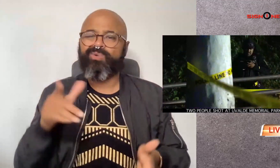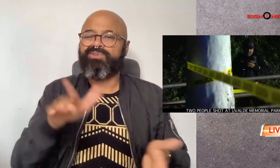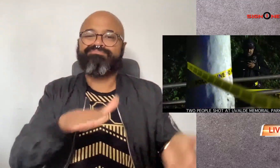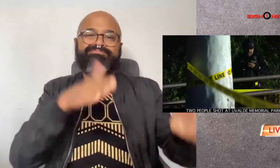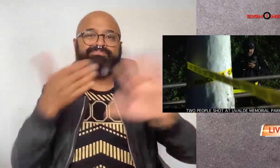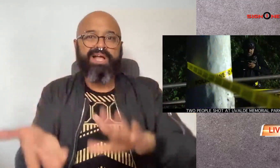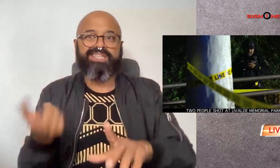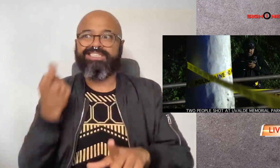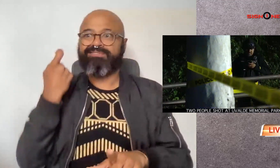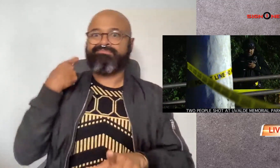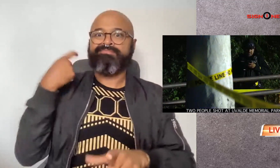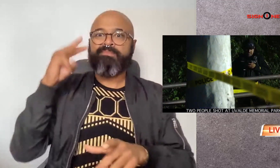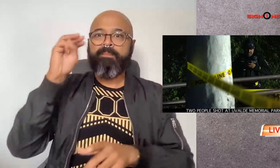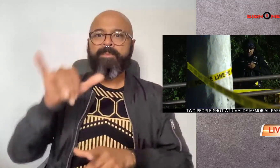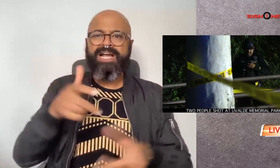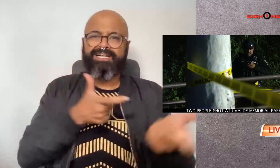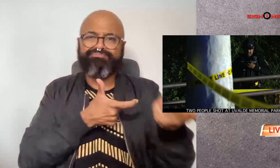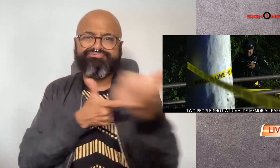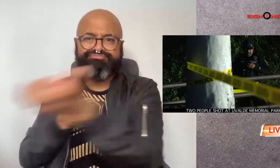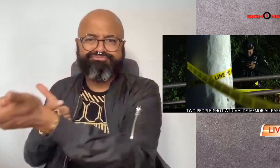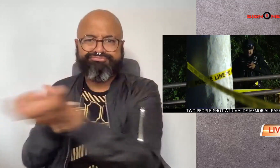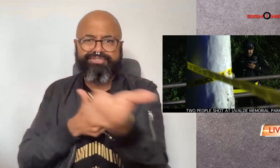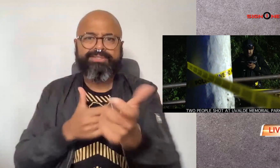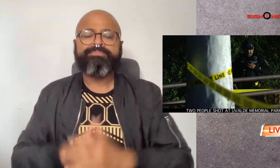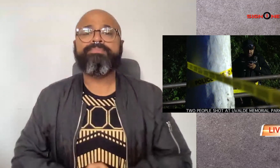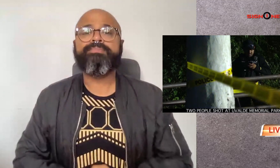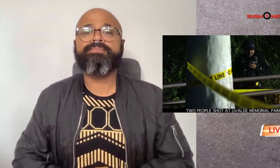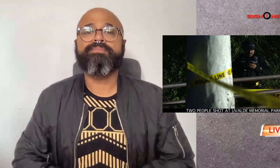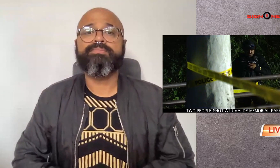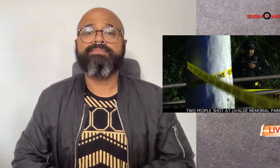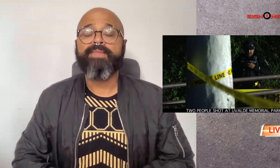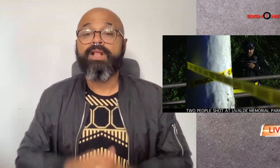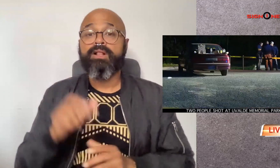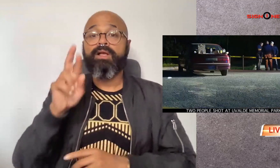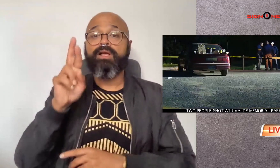who died in a mass shooting in May